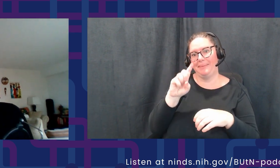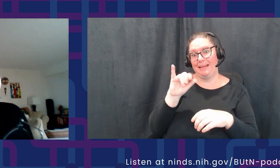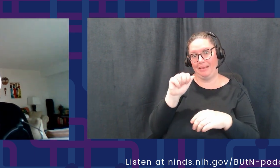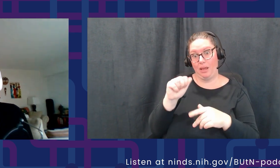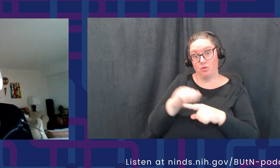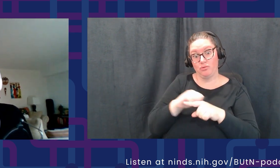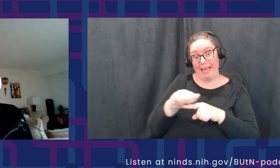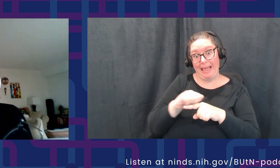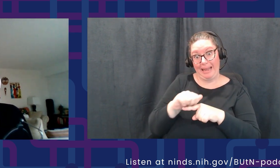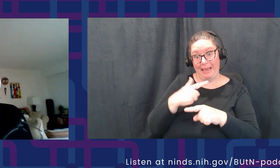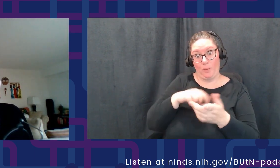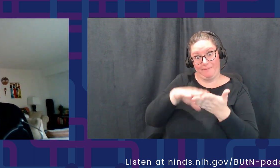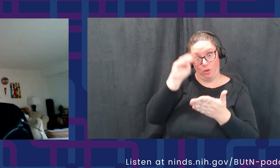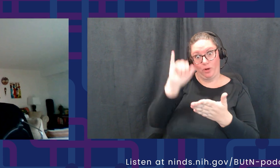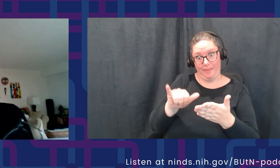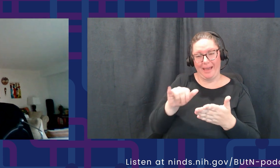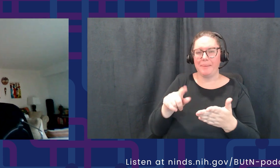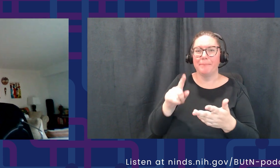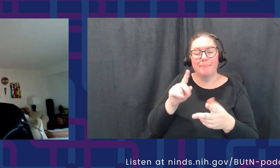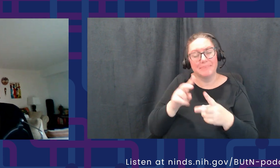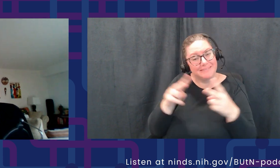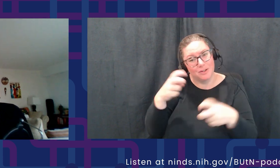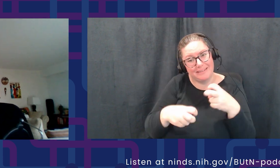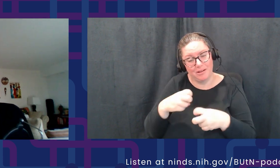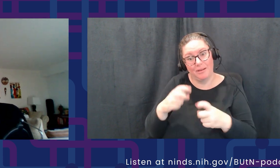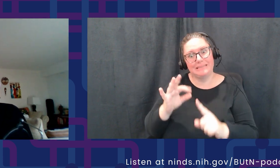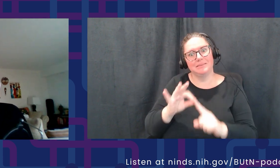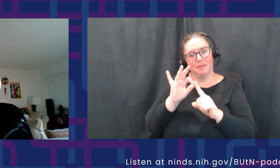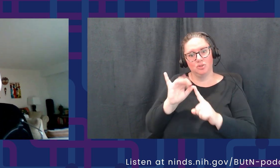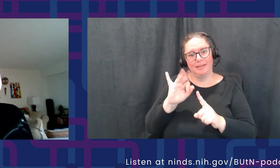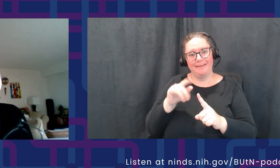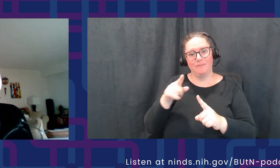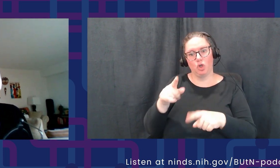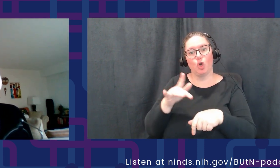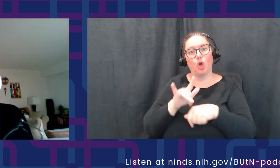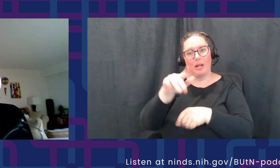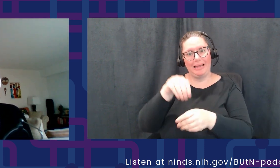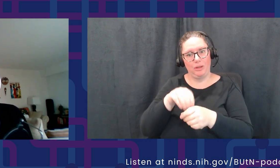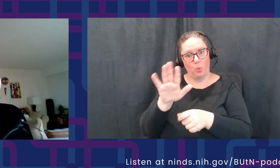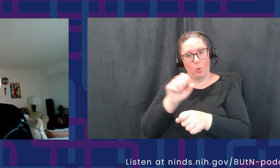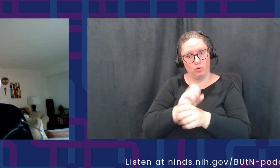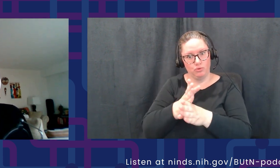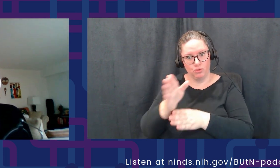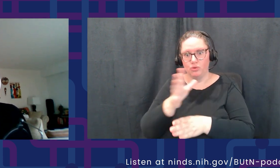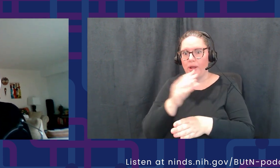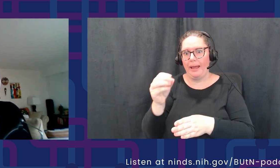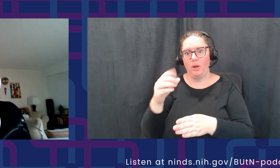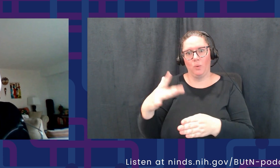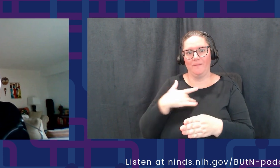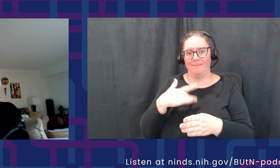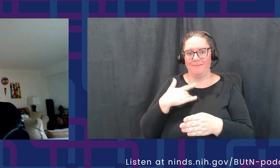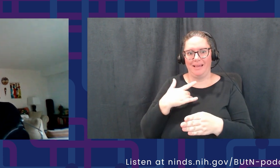But it's hard when you feel, especially I imagine if you're earlier in your career and you feel almost attacked in a way.